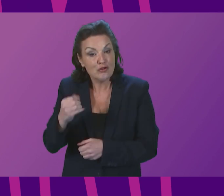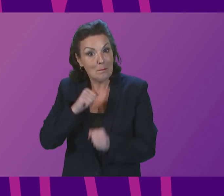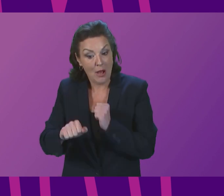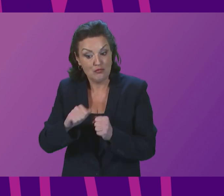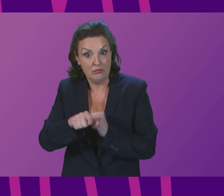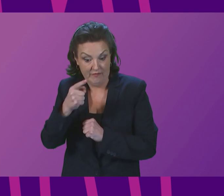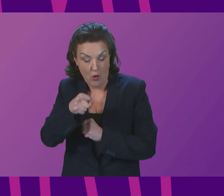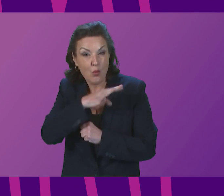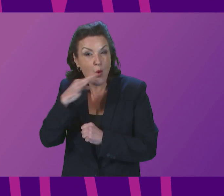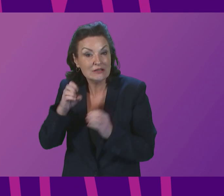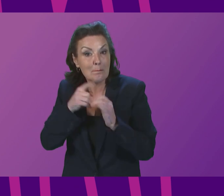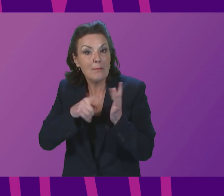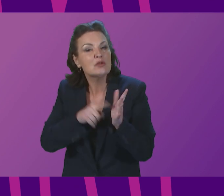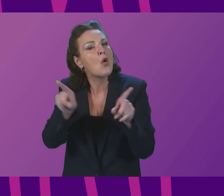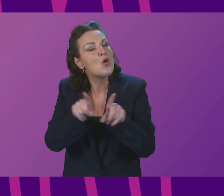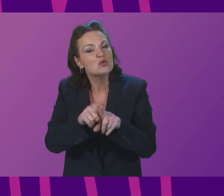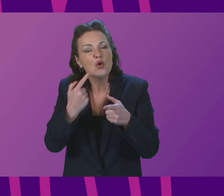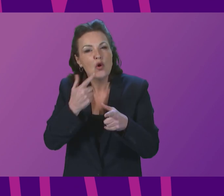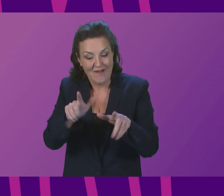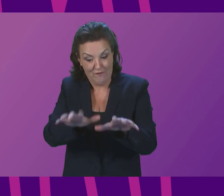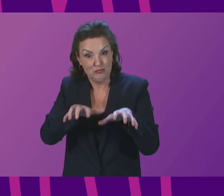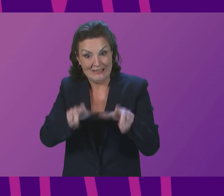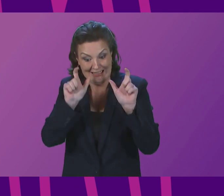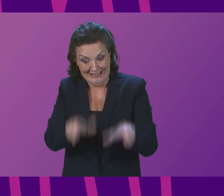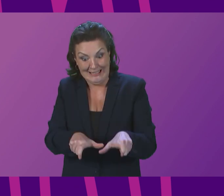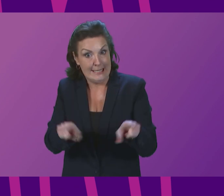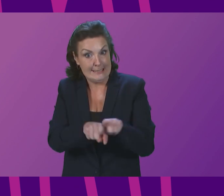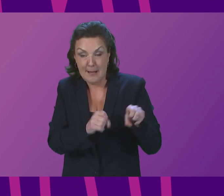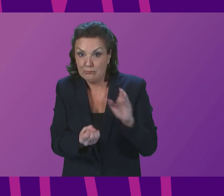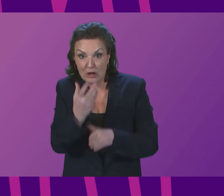water bills; and a freeze on water charges and rail fares. That is real help.